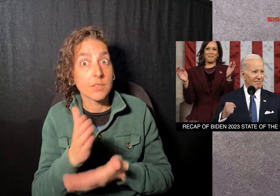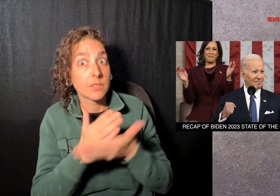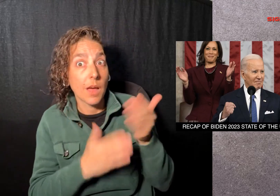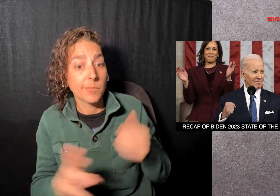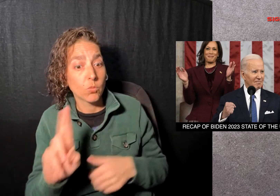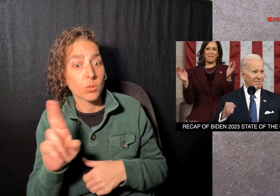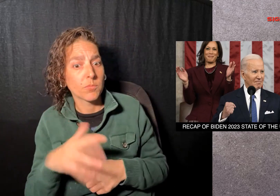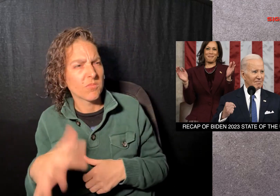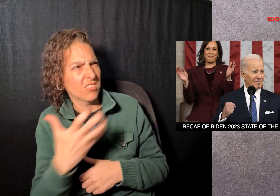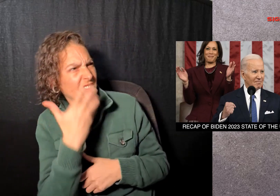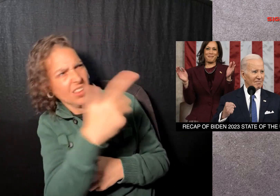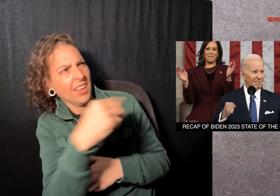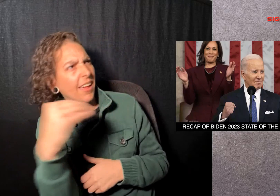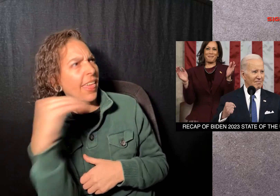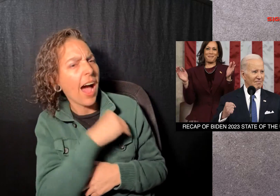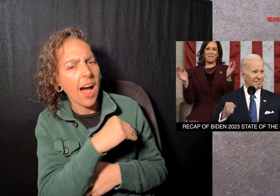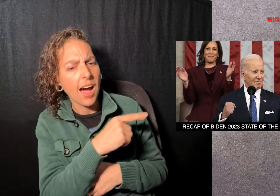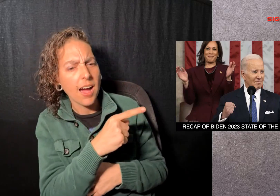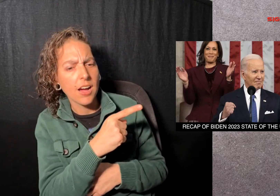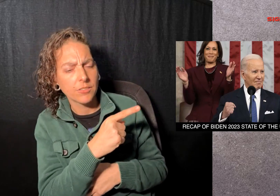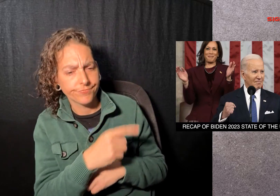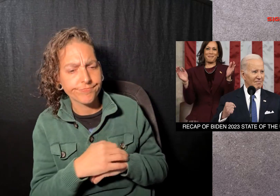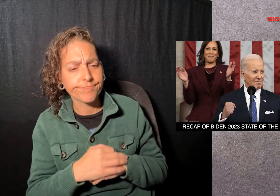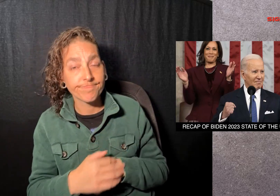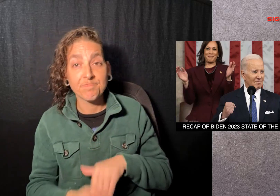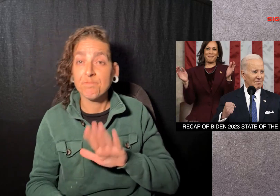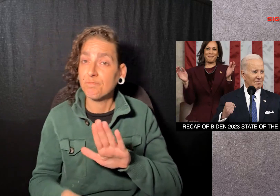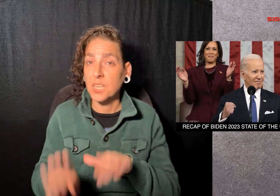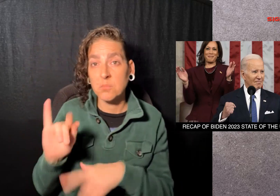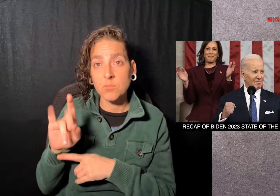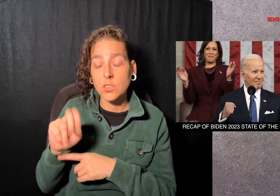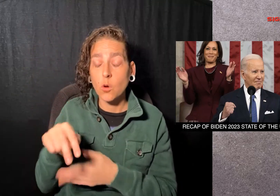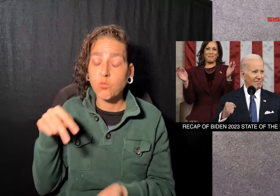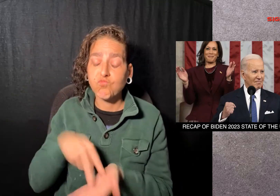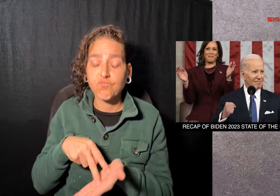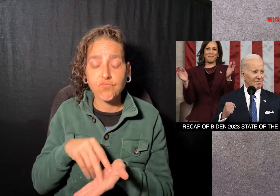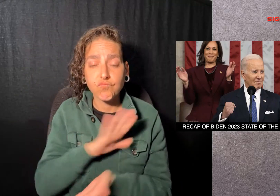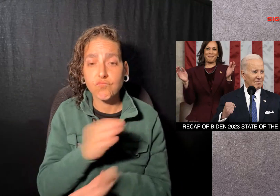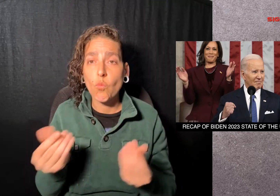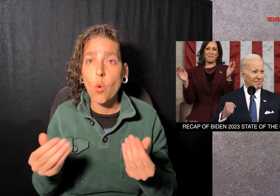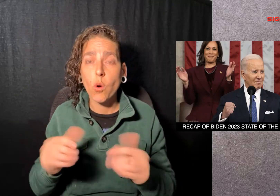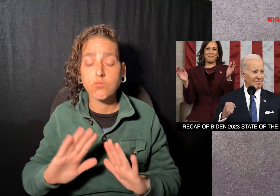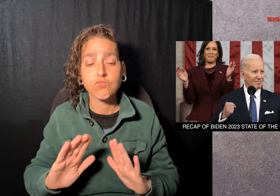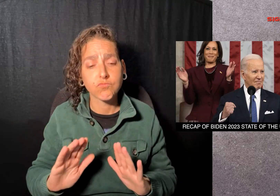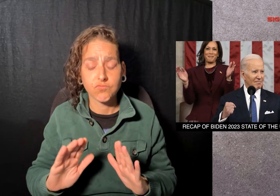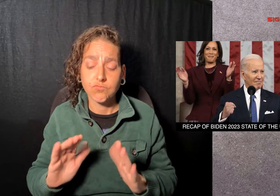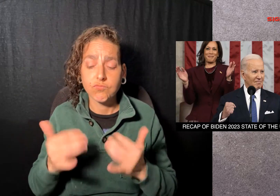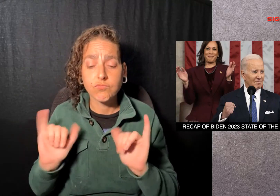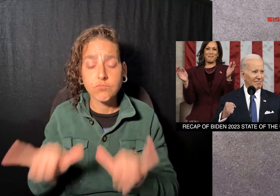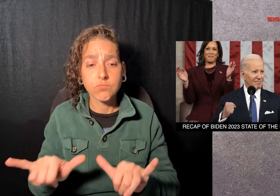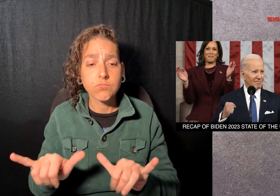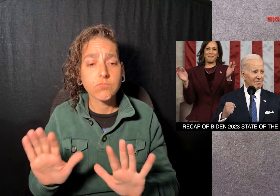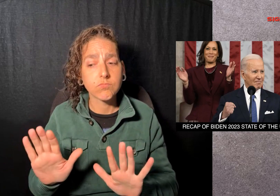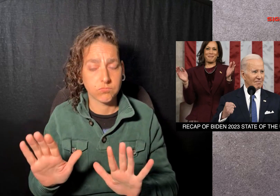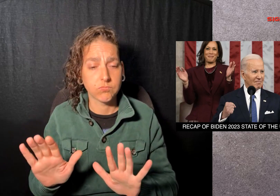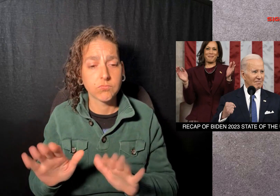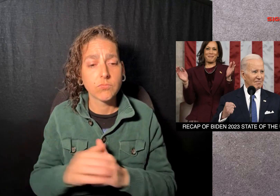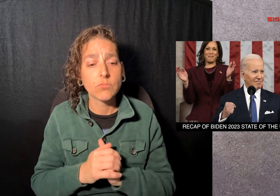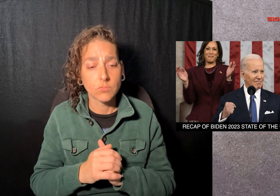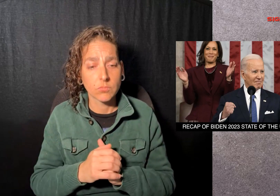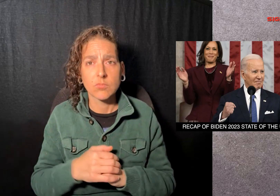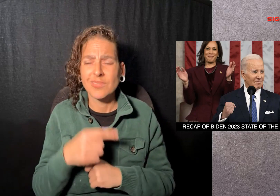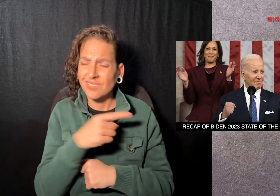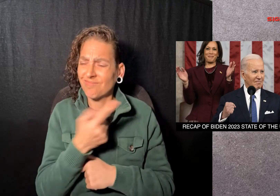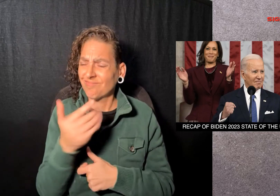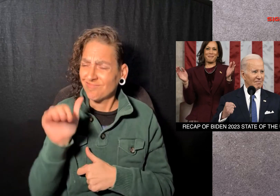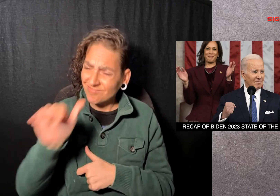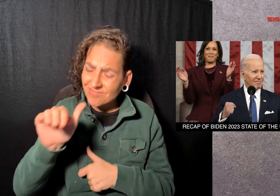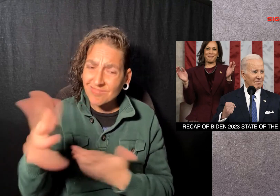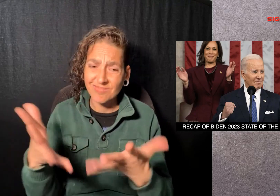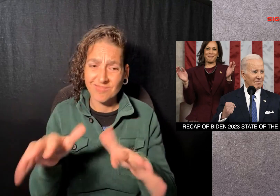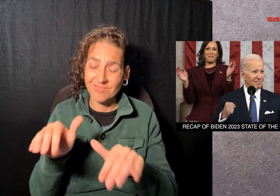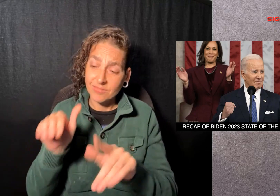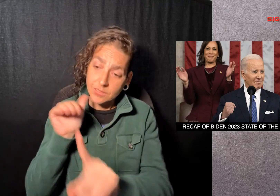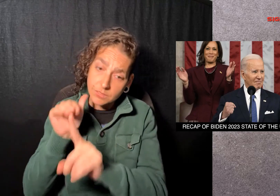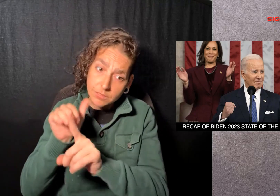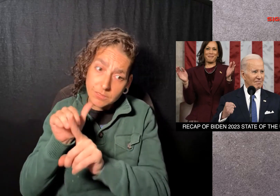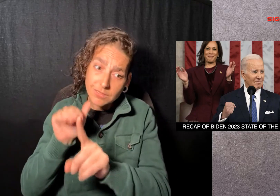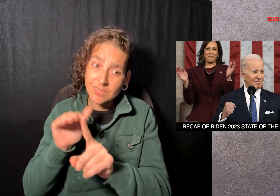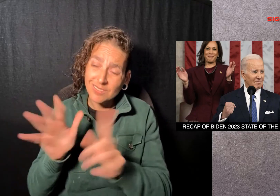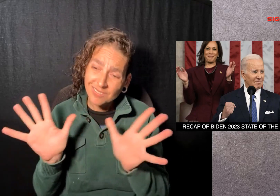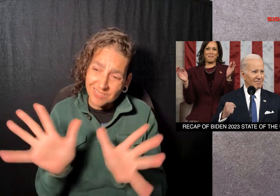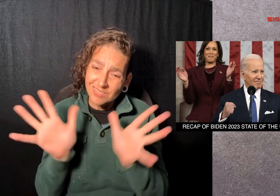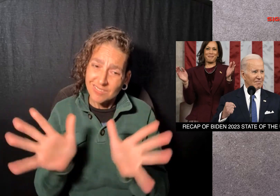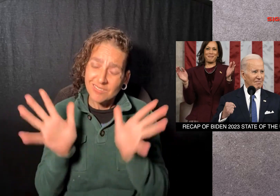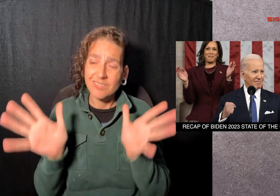shouted liar but Biden stood his ground he insisted lawmakers work together instead of